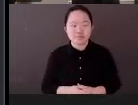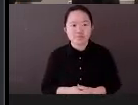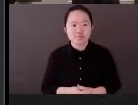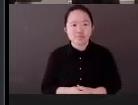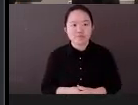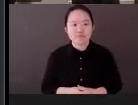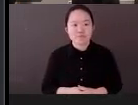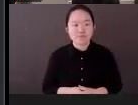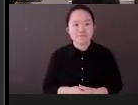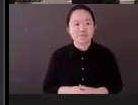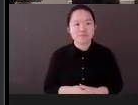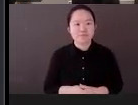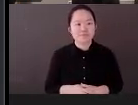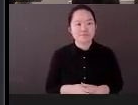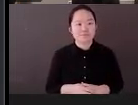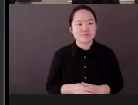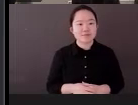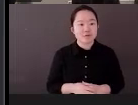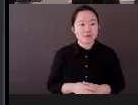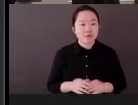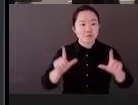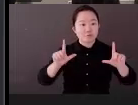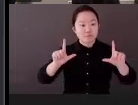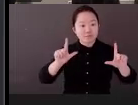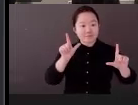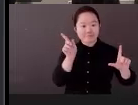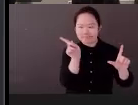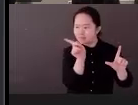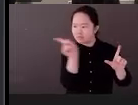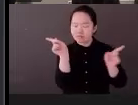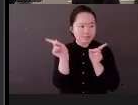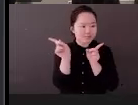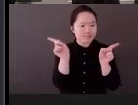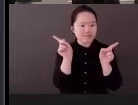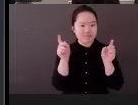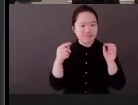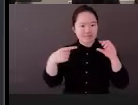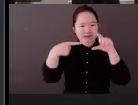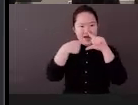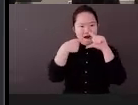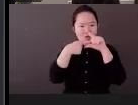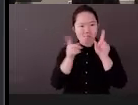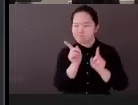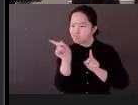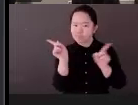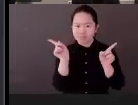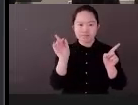are arrows, I can navigate - okay, the next problem there on the screen